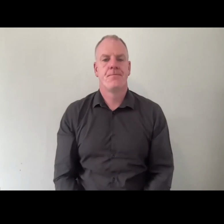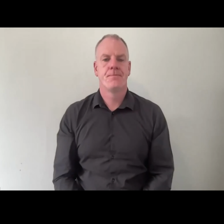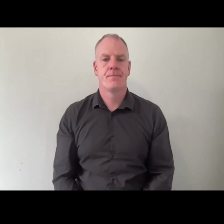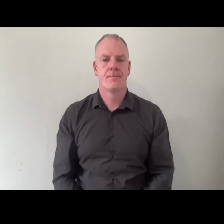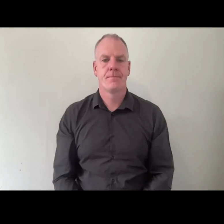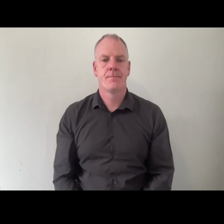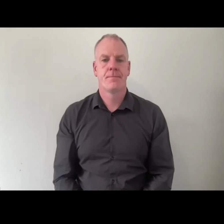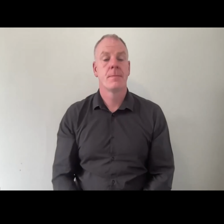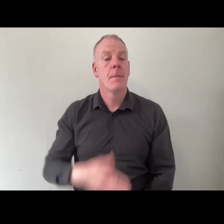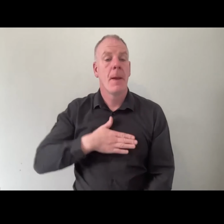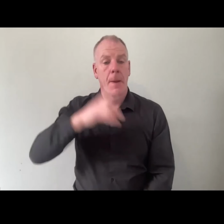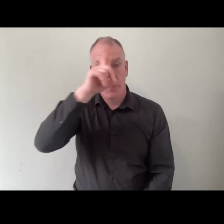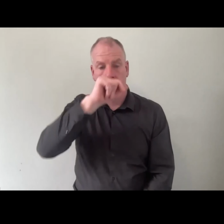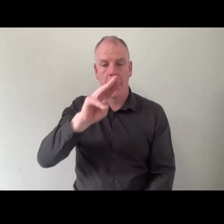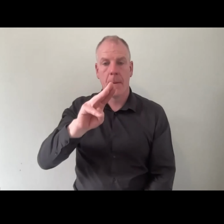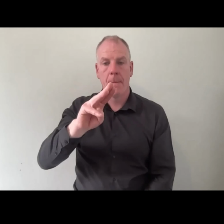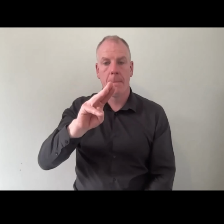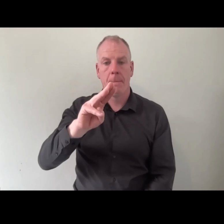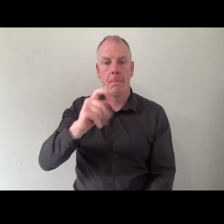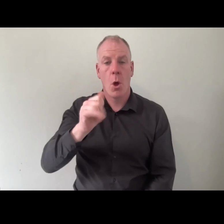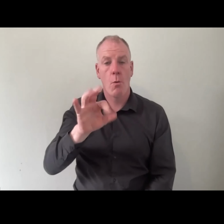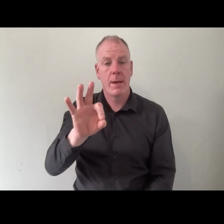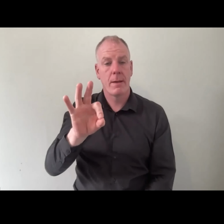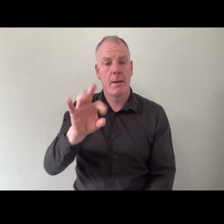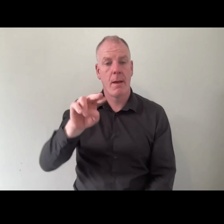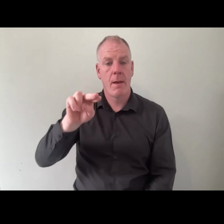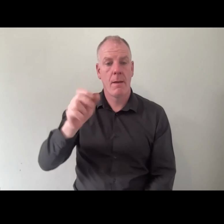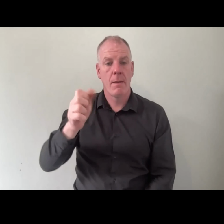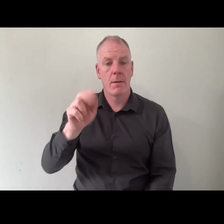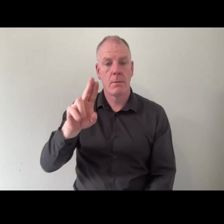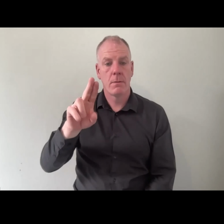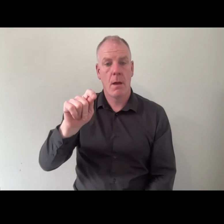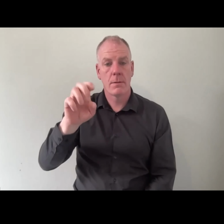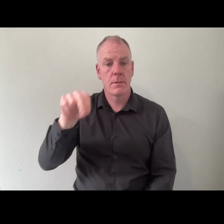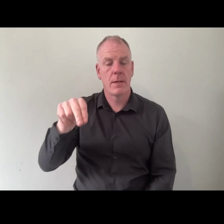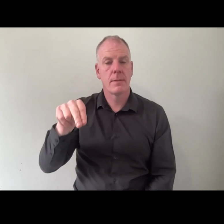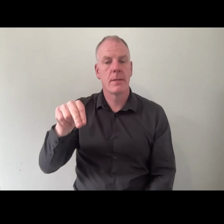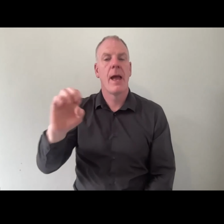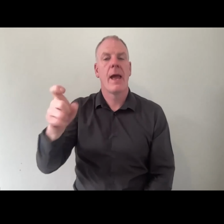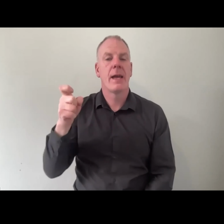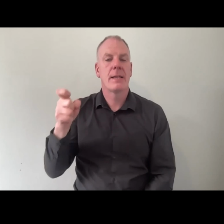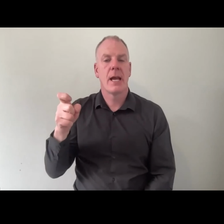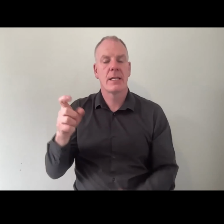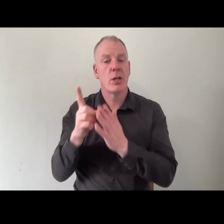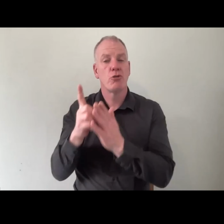My name is Pádraig Naughton. I am Executive Director of Arts & Disability Ireland,